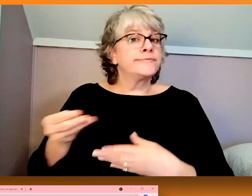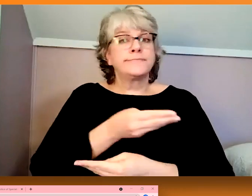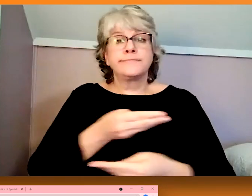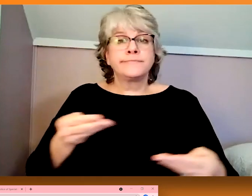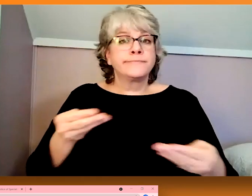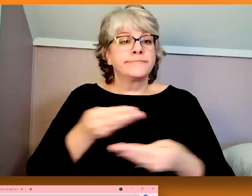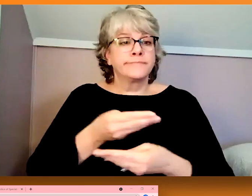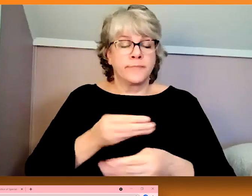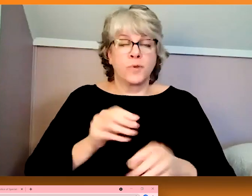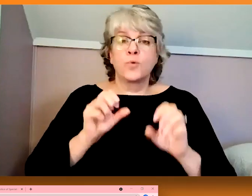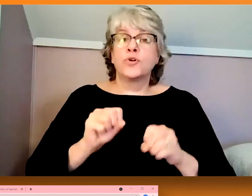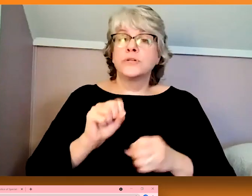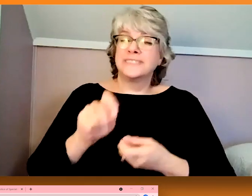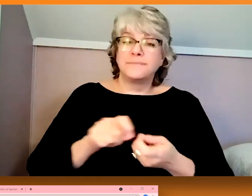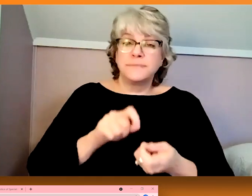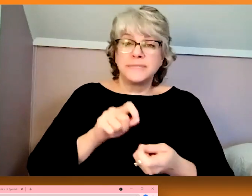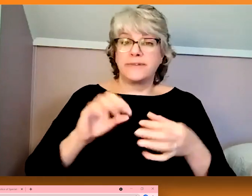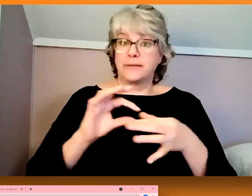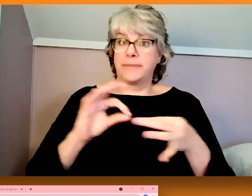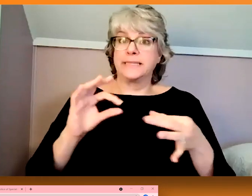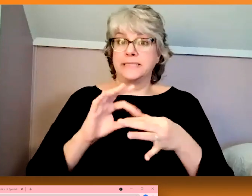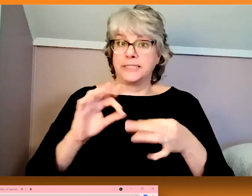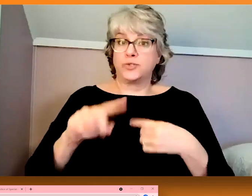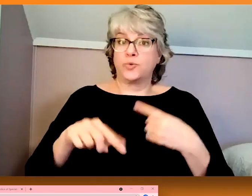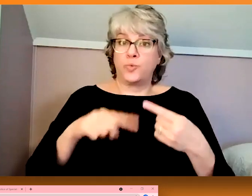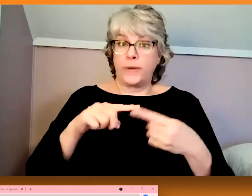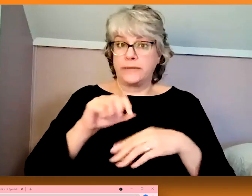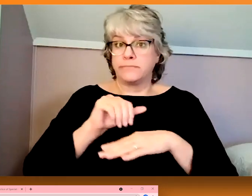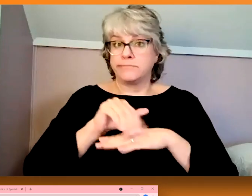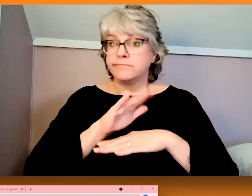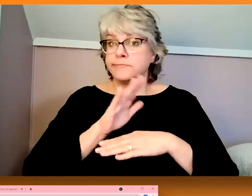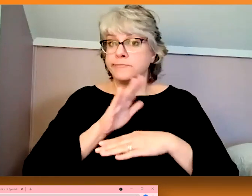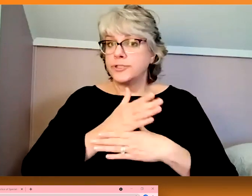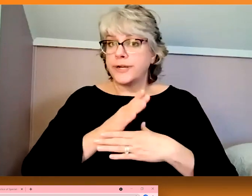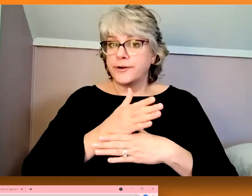You can even customize the message when you share it,